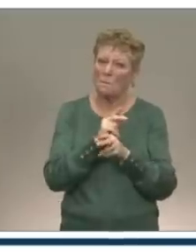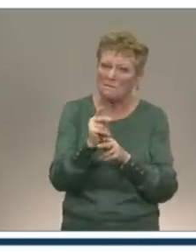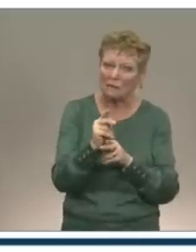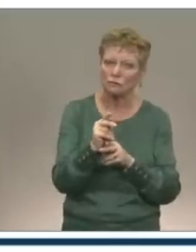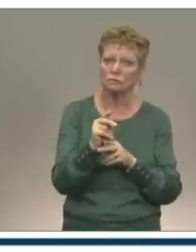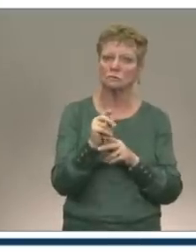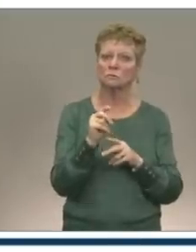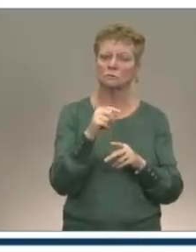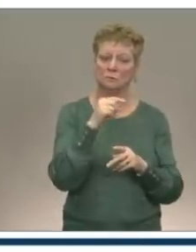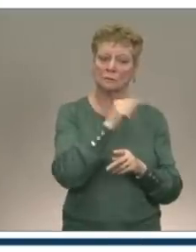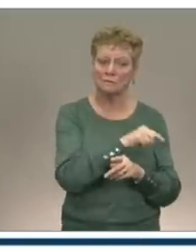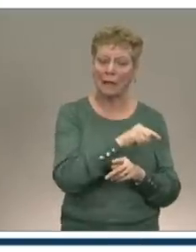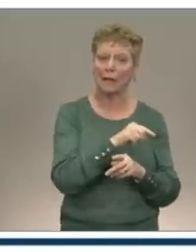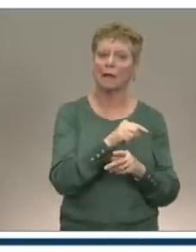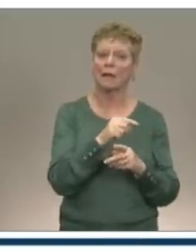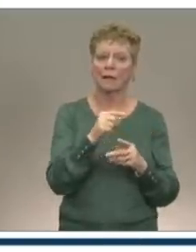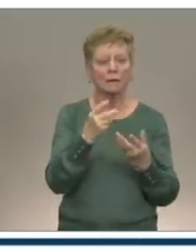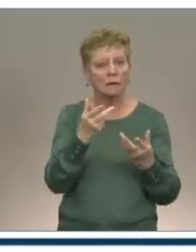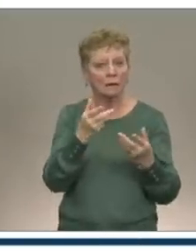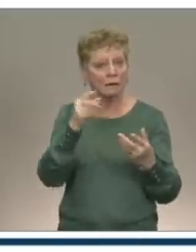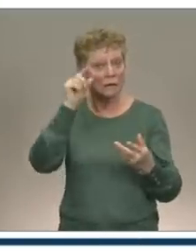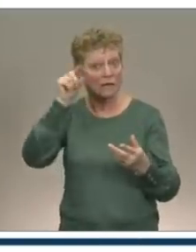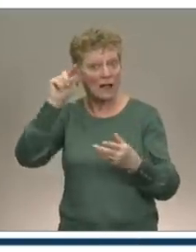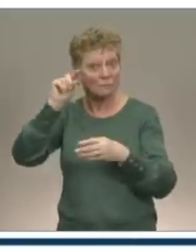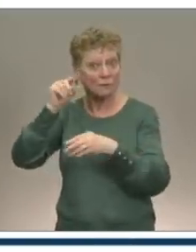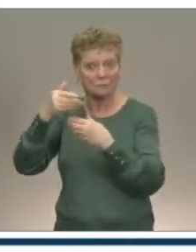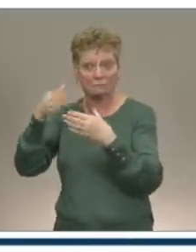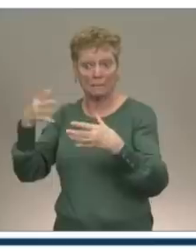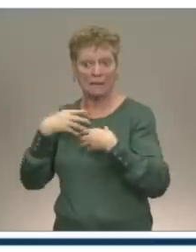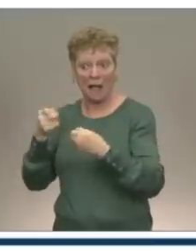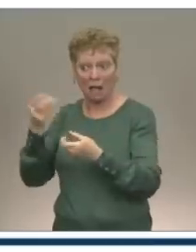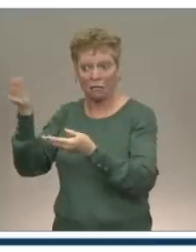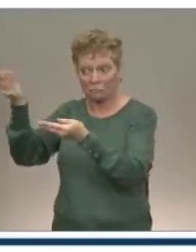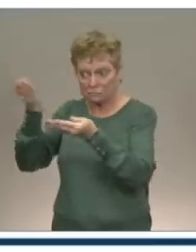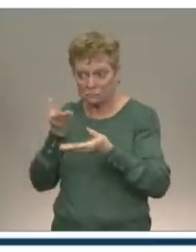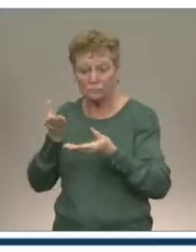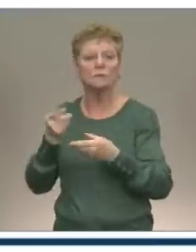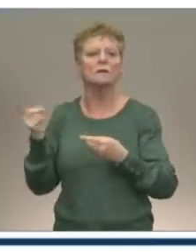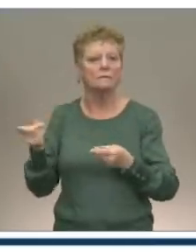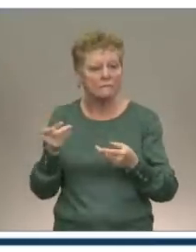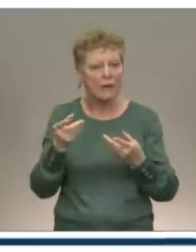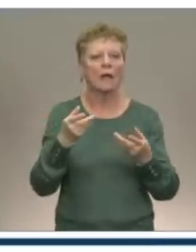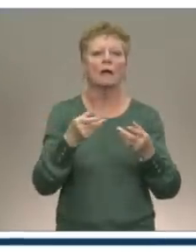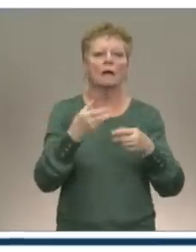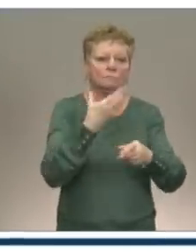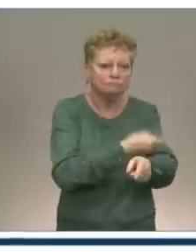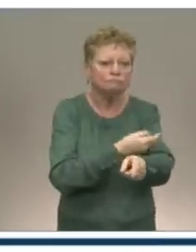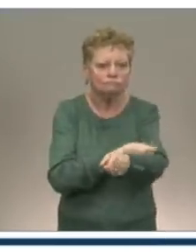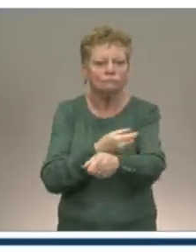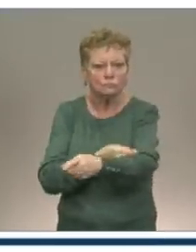a program that government and public health put in place they deserve our thanks not your anger